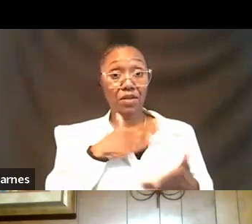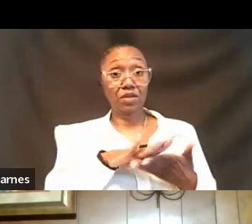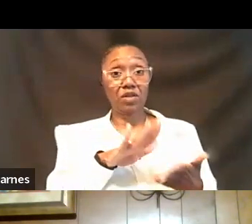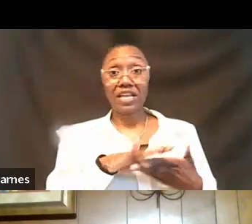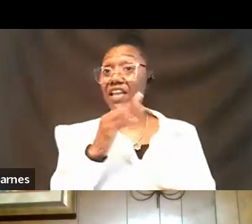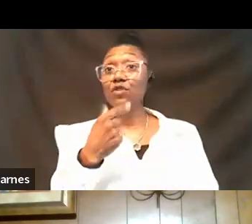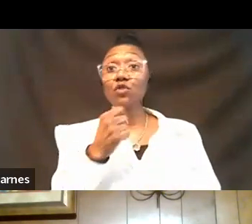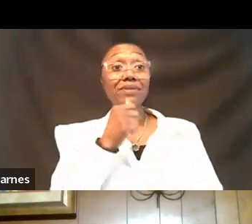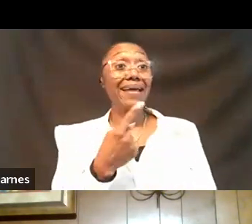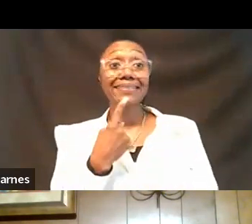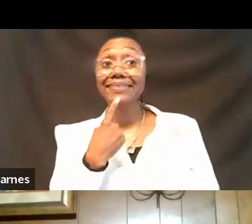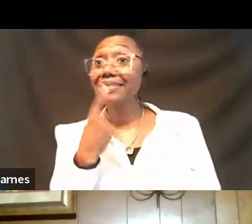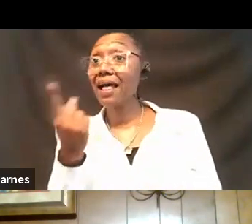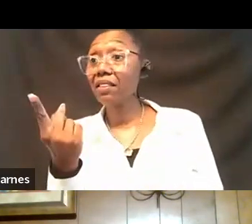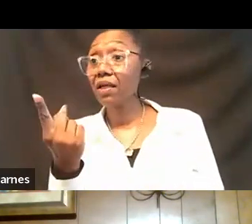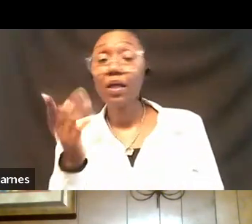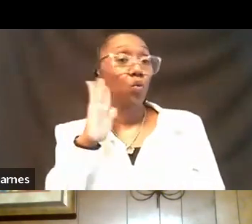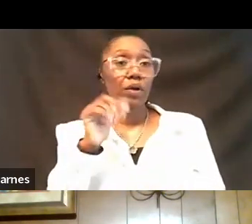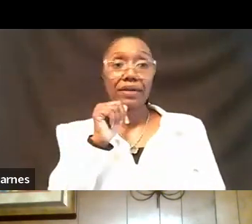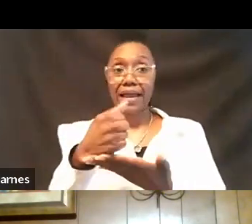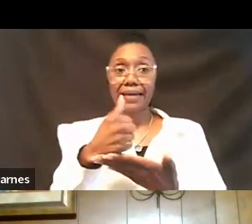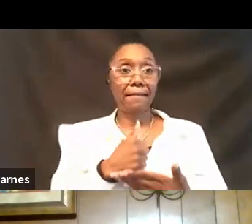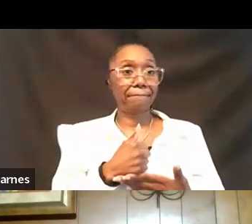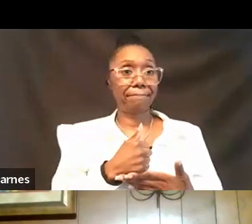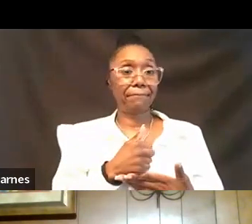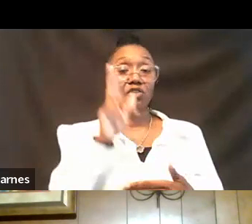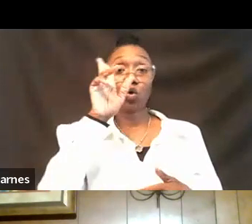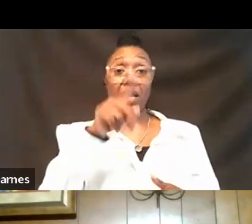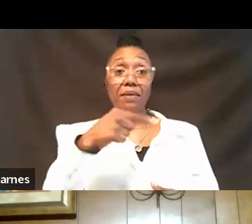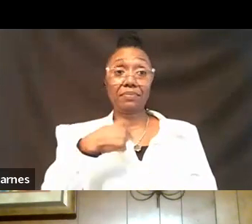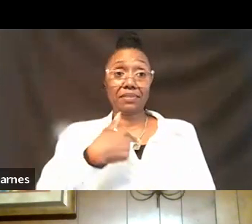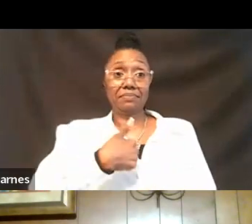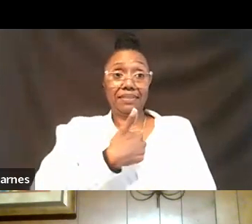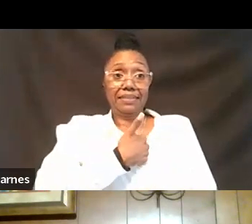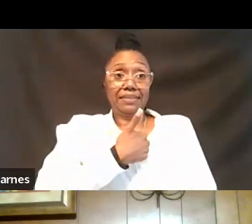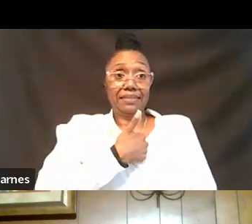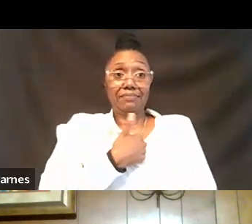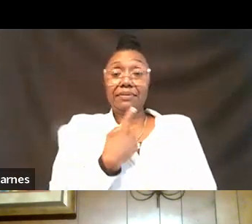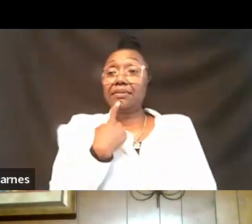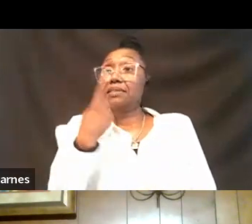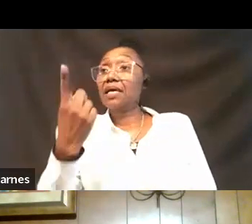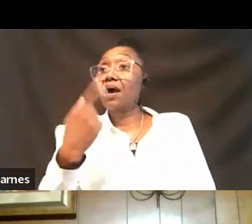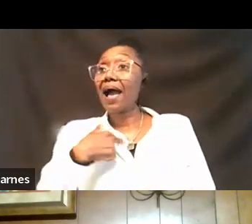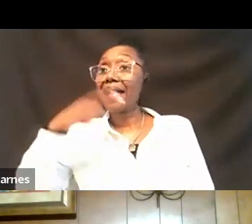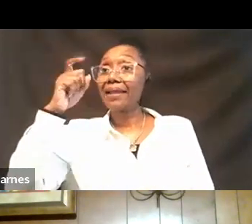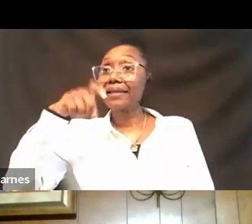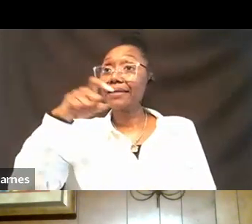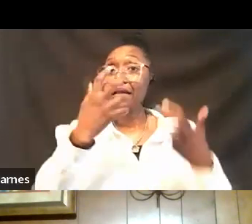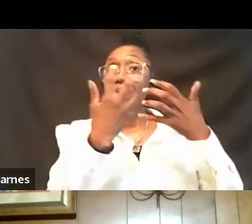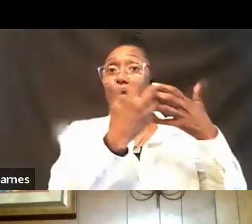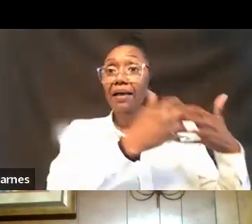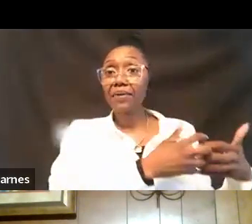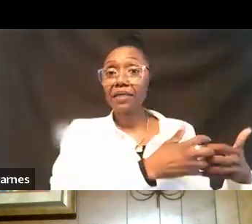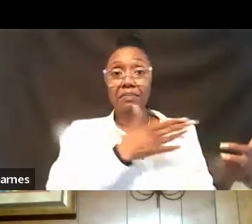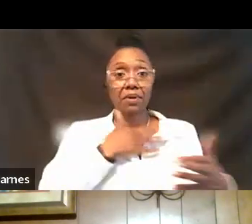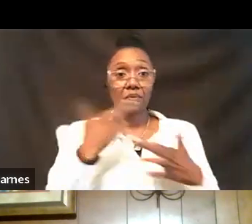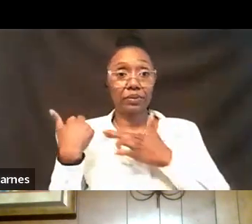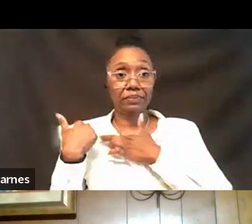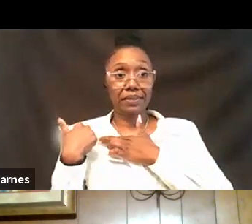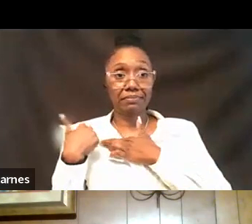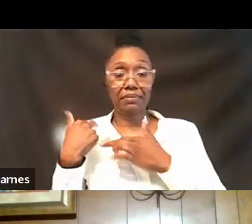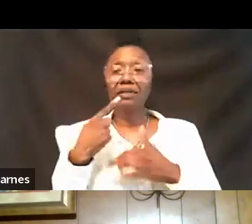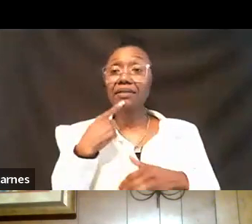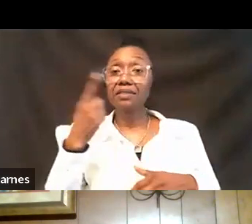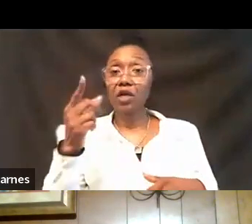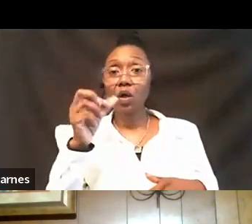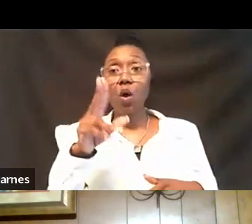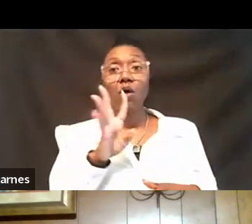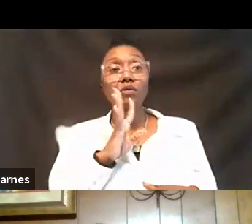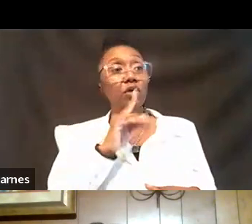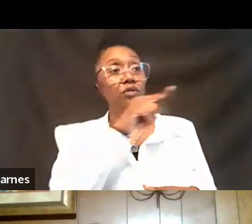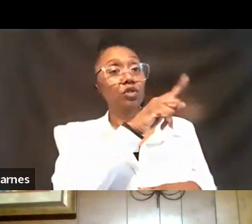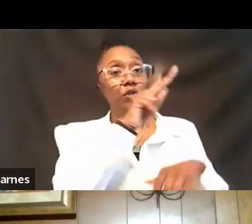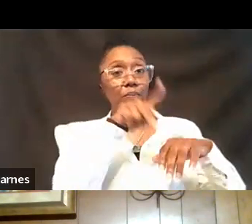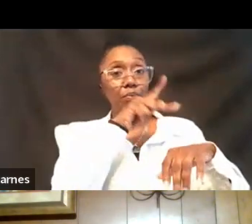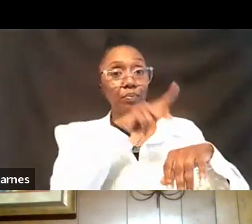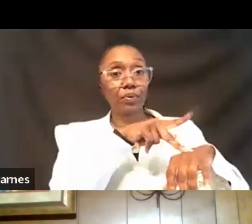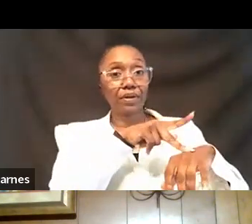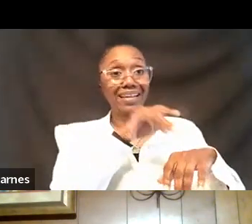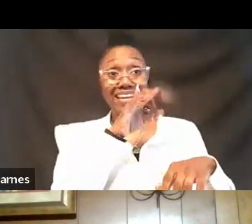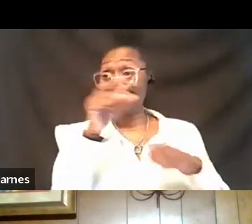And so it's really up to me. To tell anybody that I need accommodations. Or go talk to the principal about it if the teacher is not doing anything better.